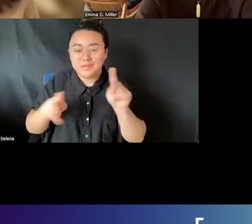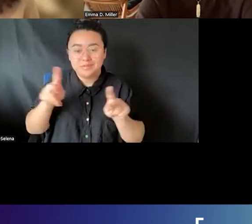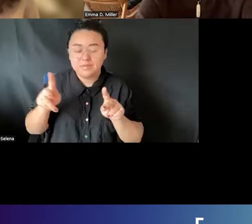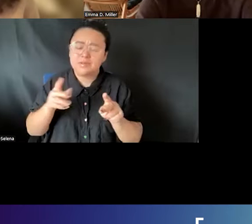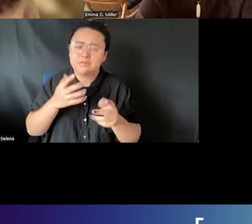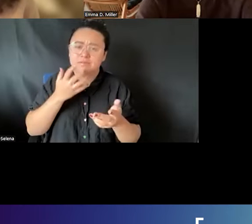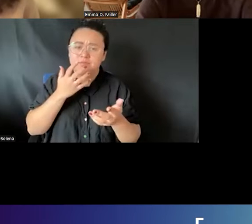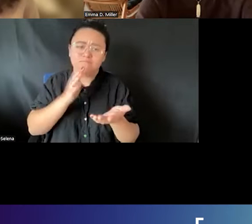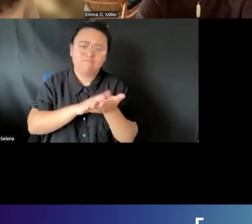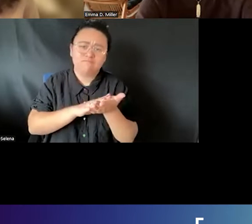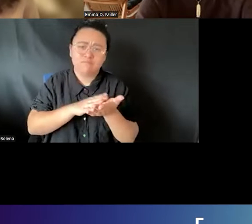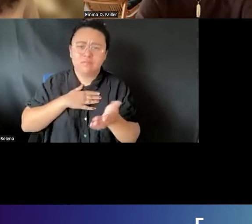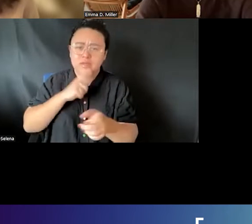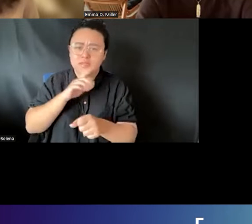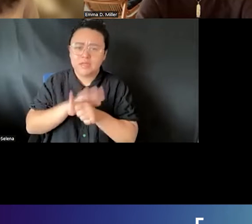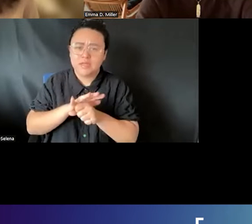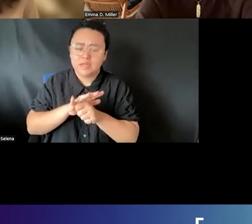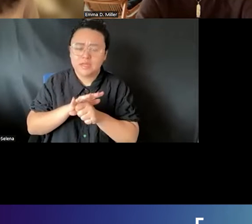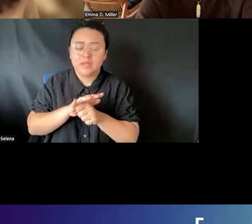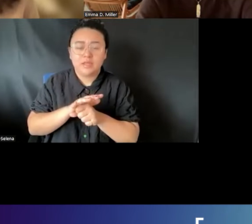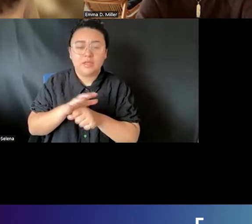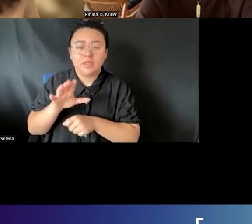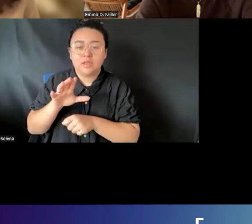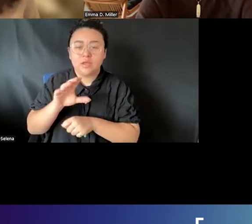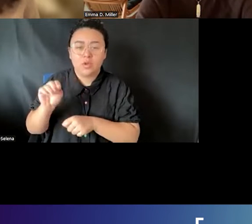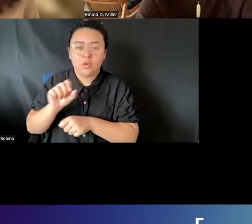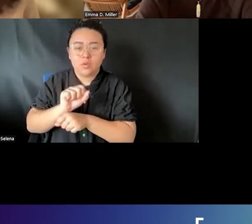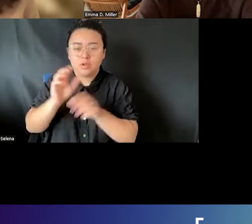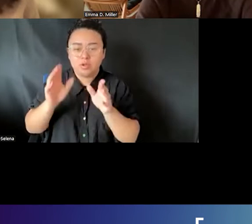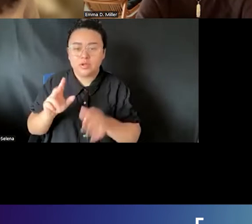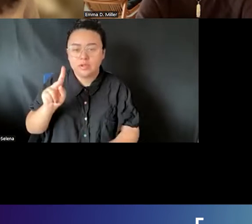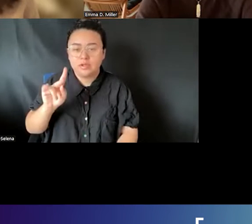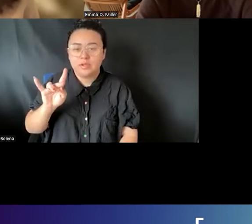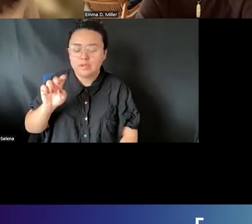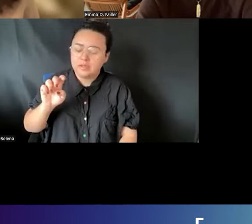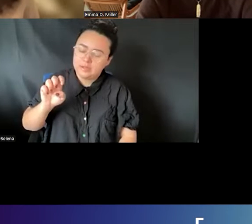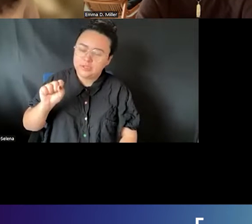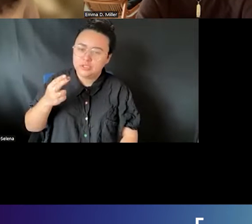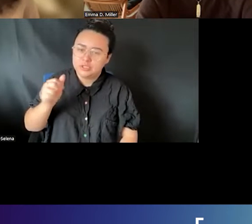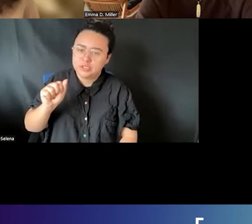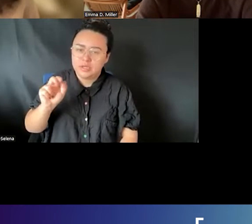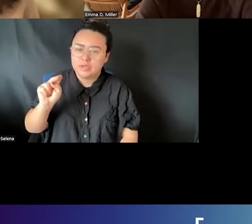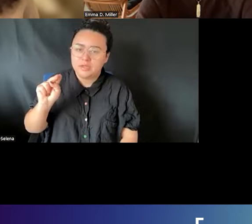to my dedicated colleague Keisha Knight the IDA funds director, who is actually behind all of the planning.